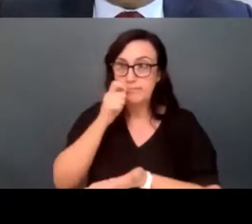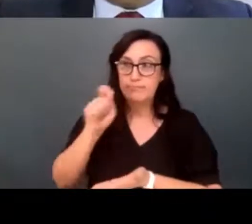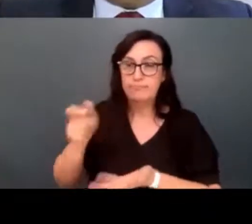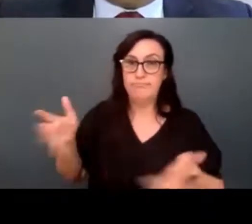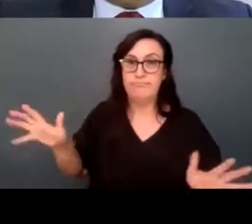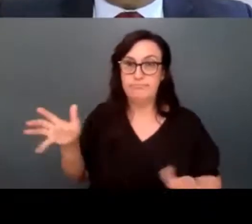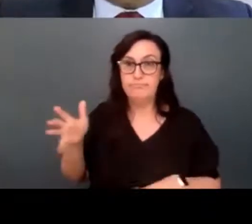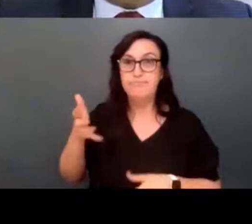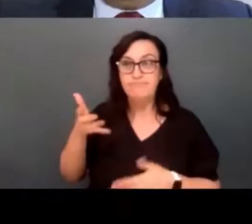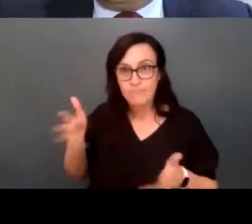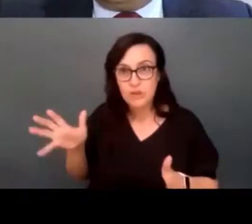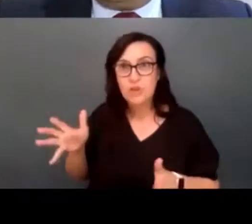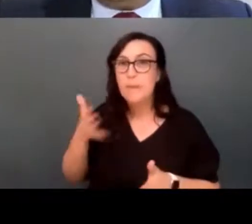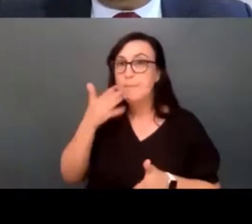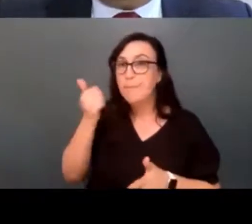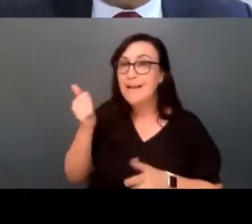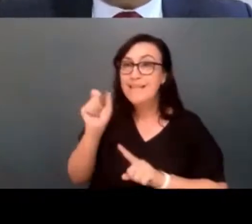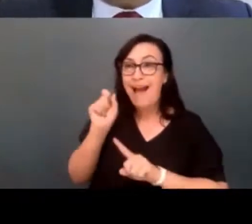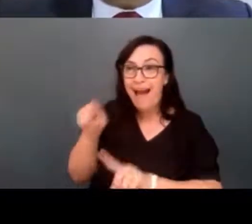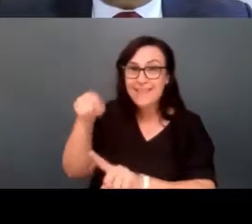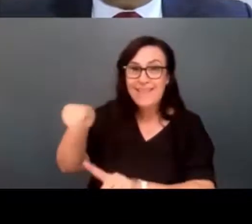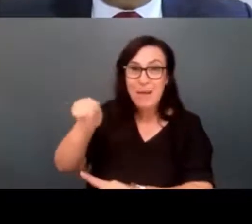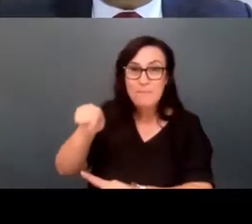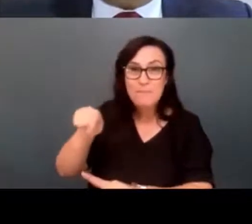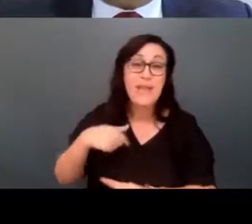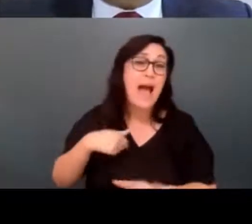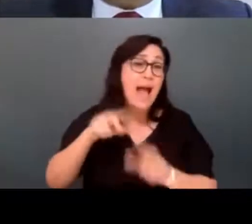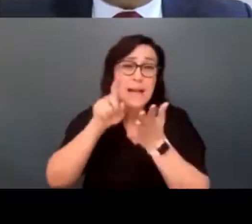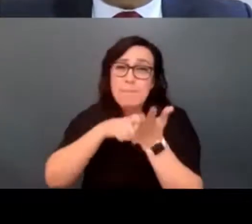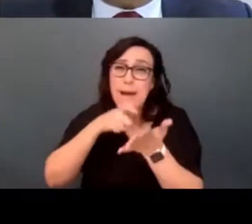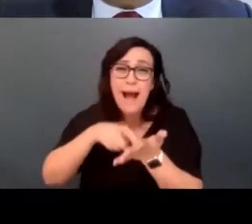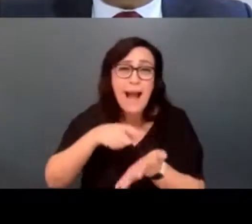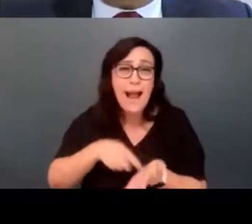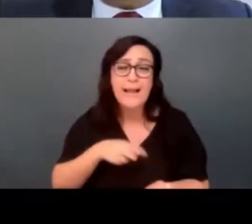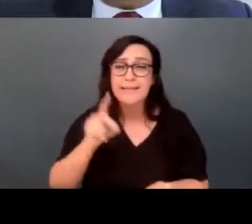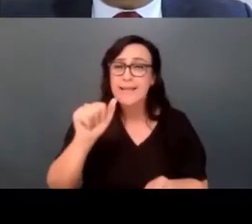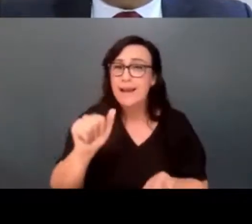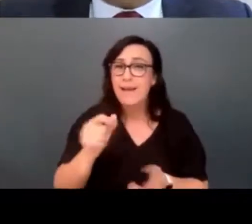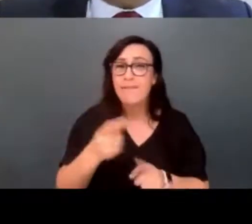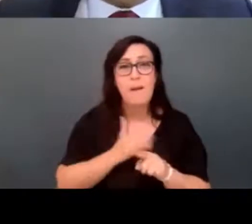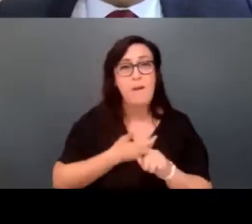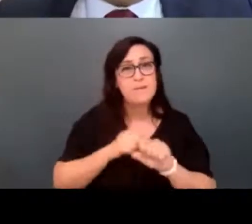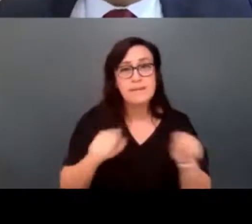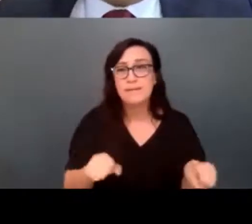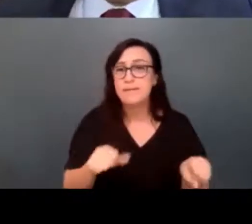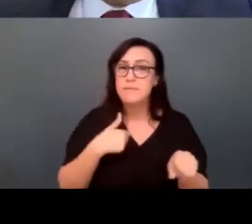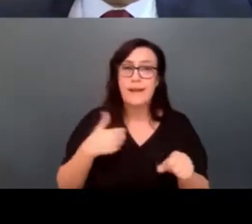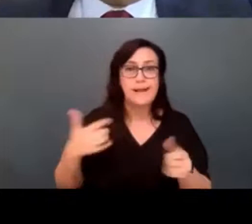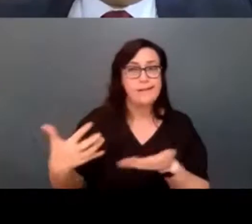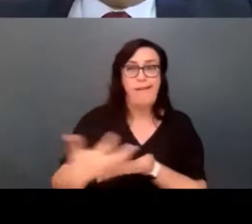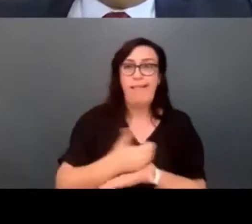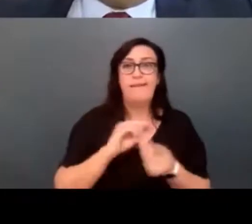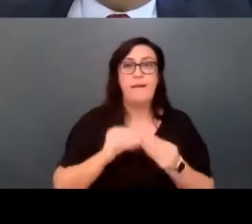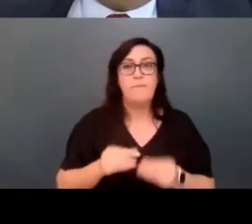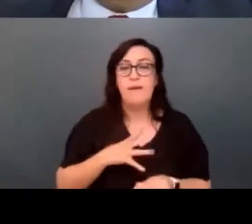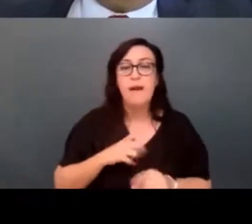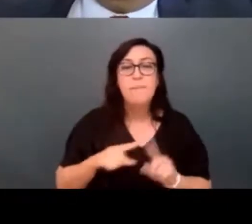best thing to do is ask them. I can mine data out of our data systems all day long, but I'm not going to be able to tell you if